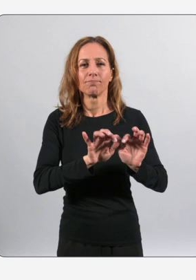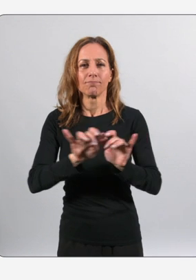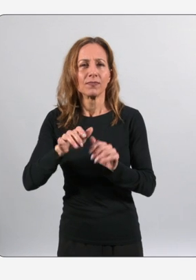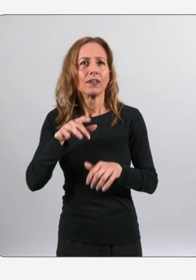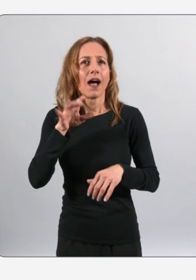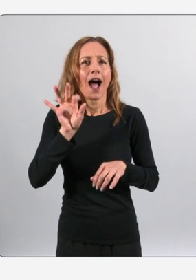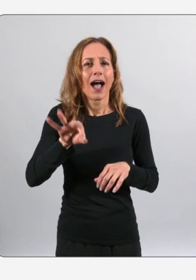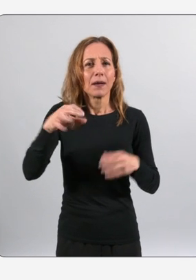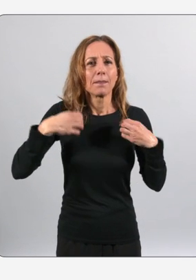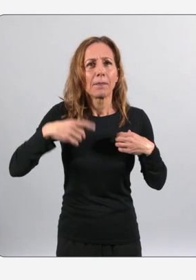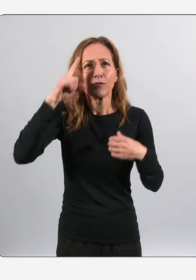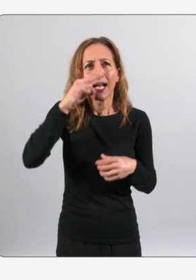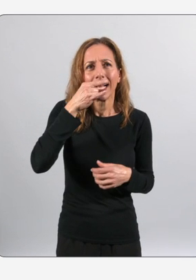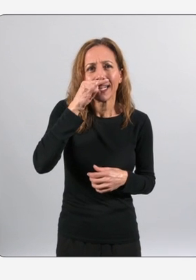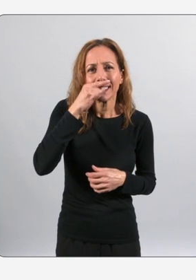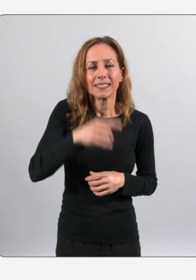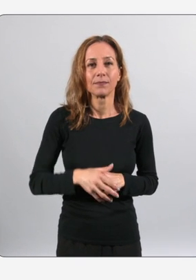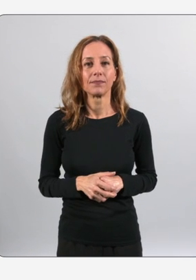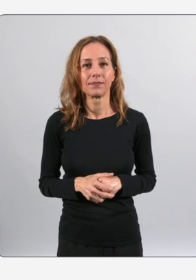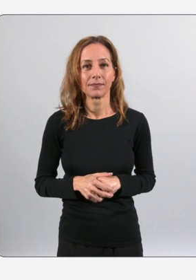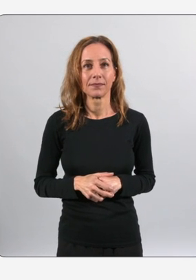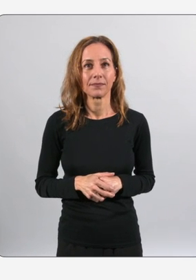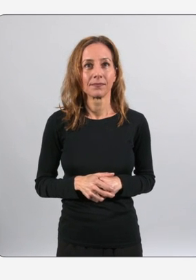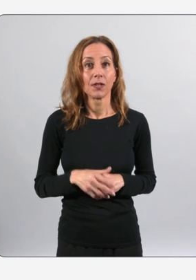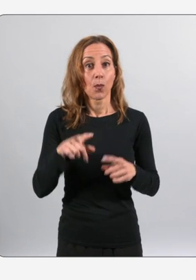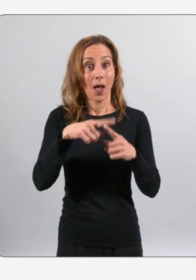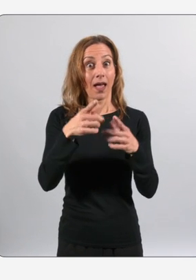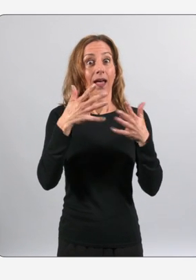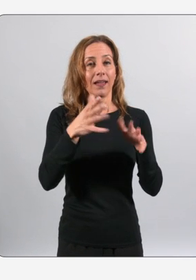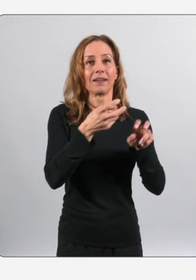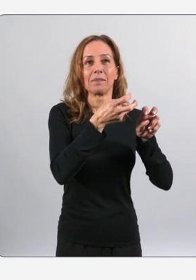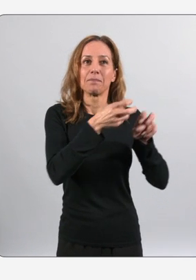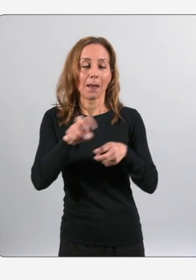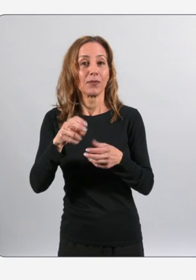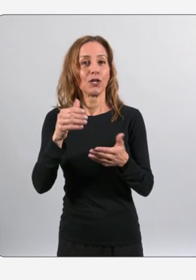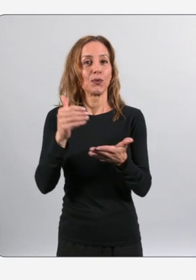At this point, you enter a new mode in search for conversations, as shown here.